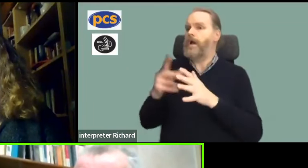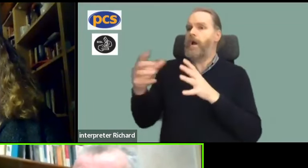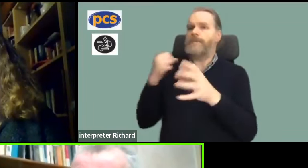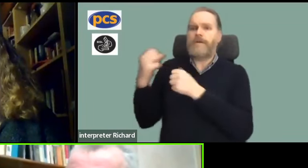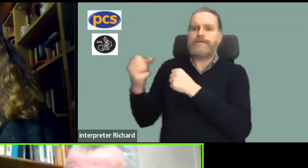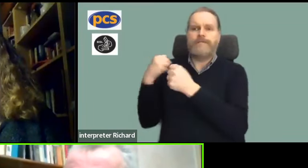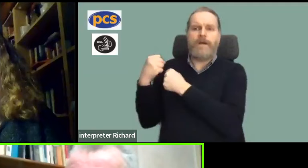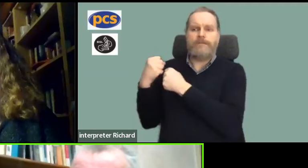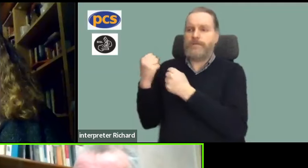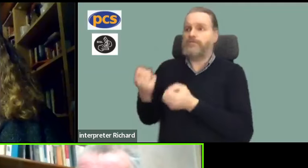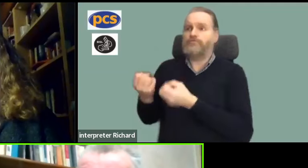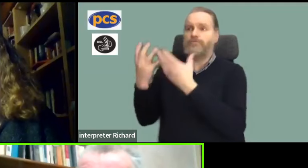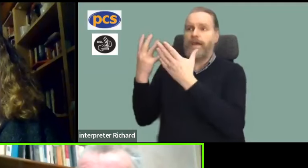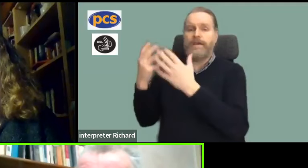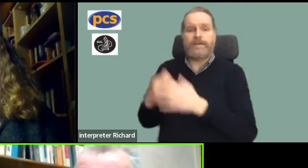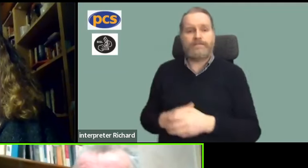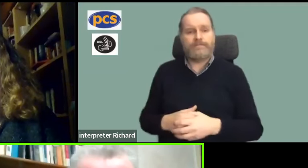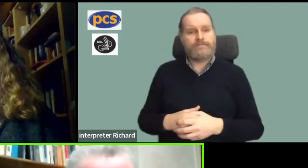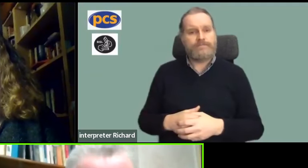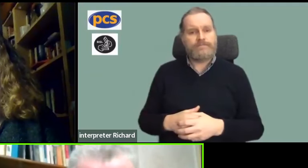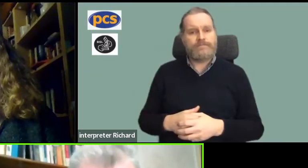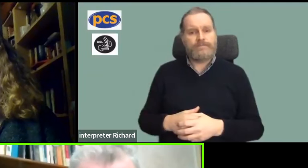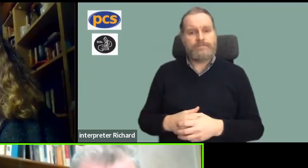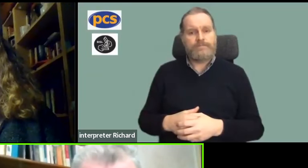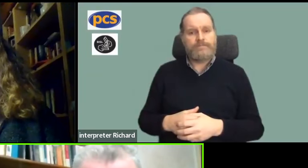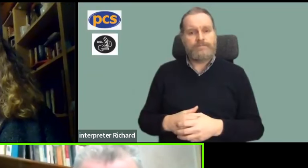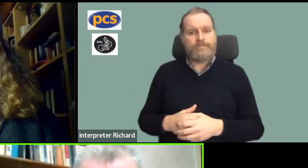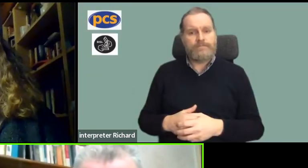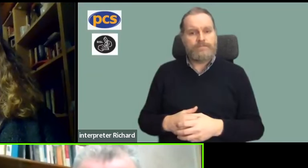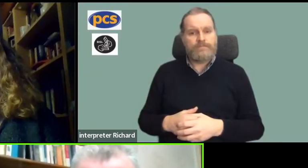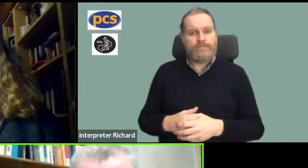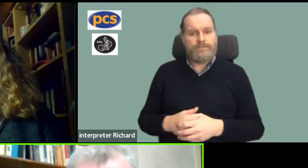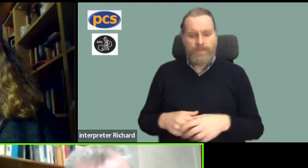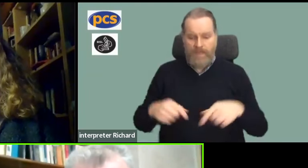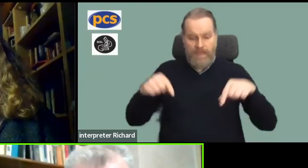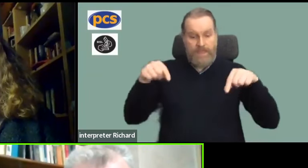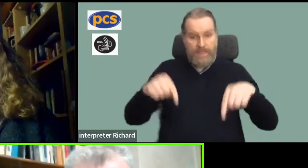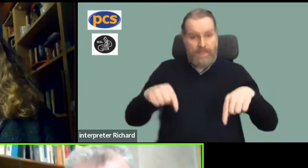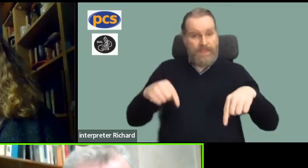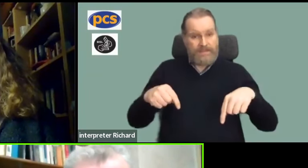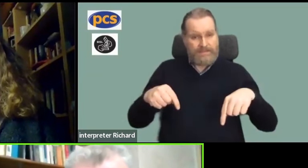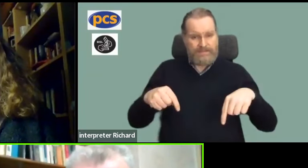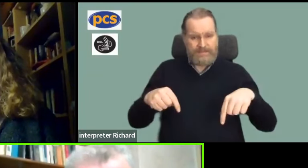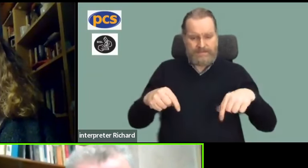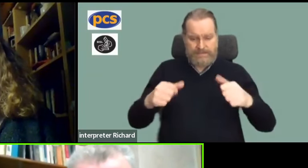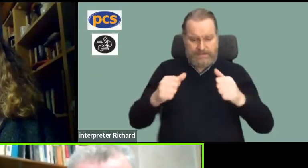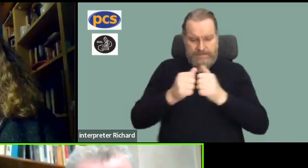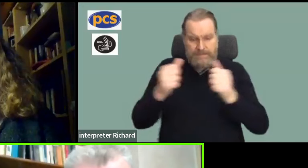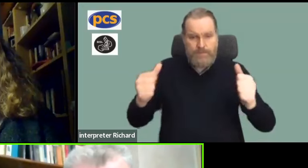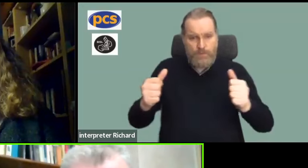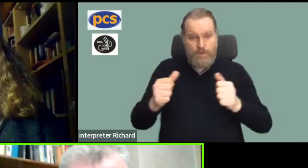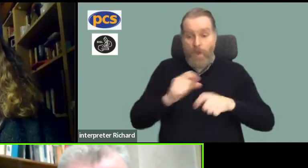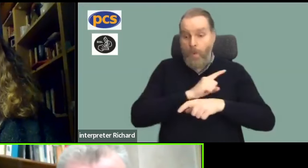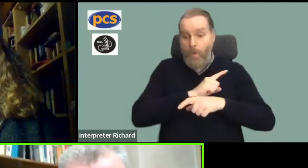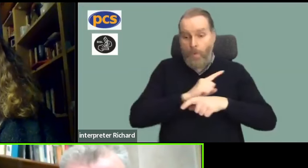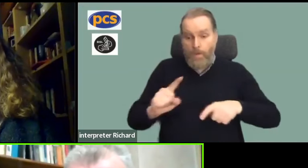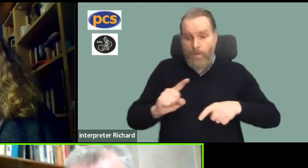remember is that we we don't think that this dispute is going to be one or lost